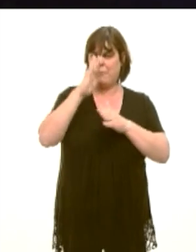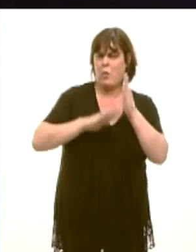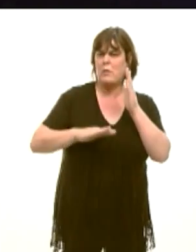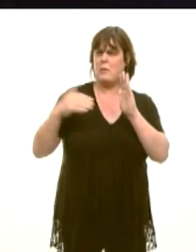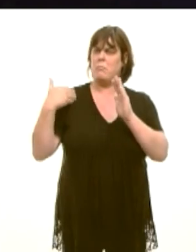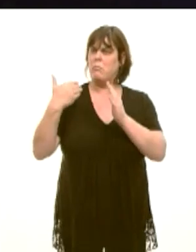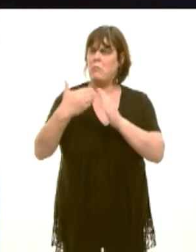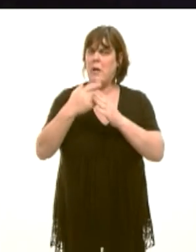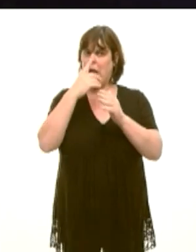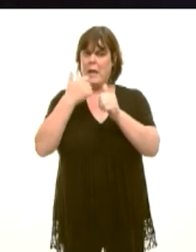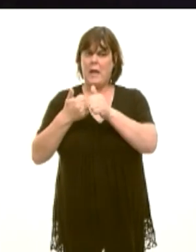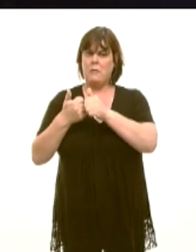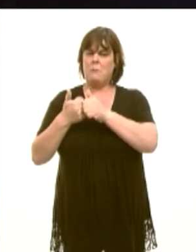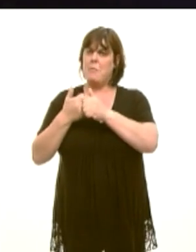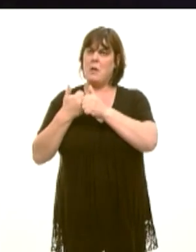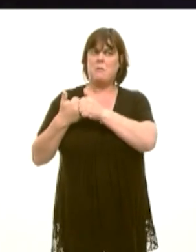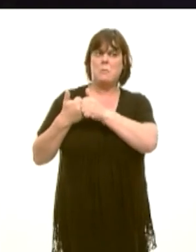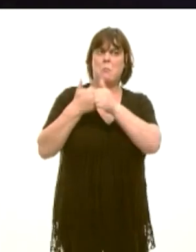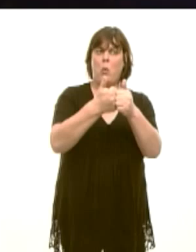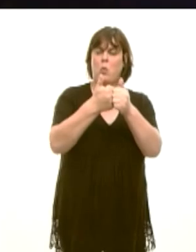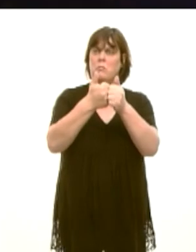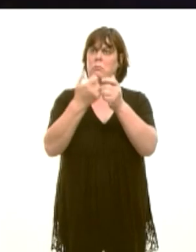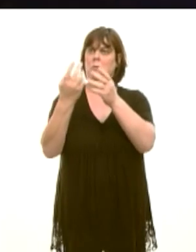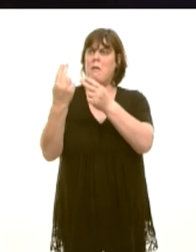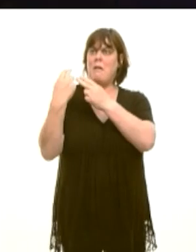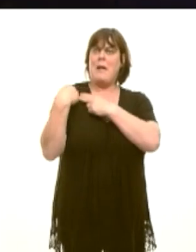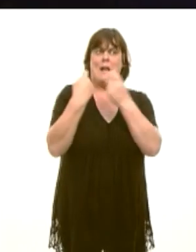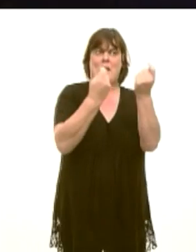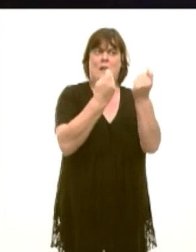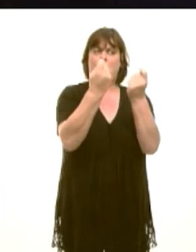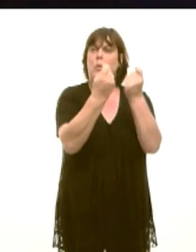promoting devolution in the north of Ireland and, therefore, to democracy across these